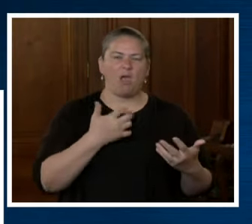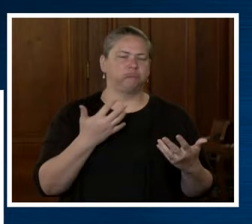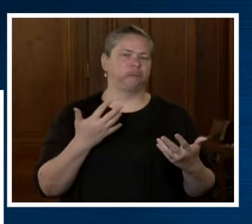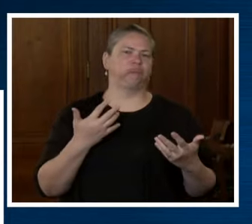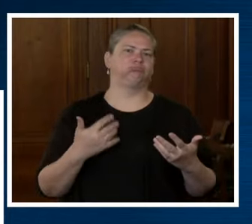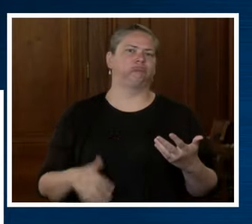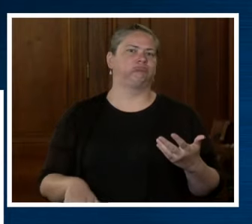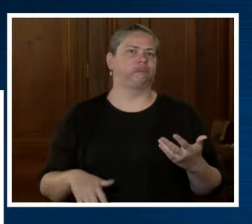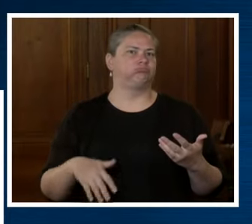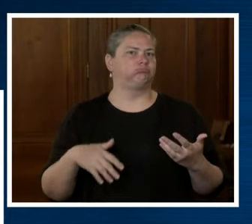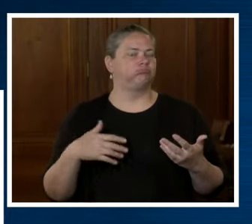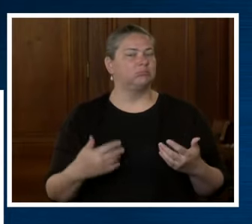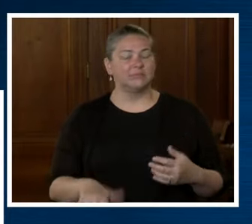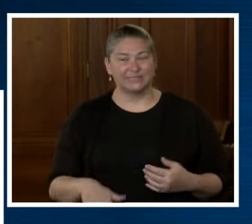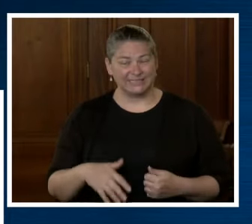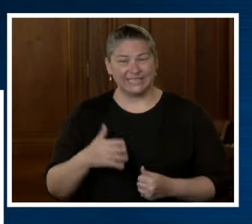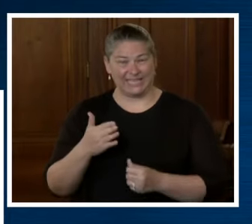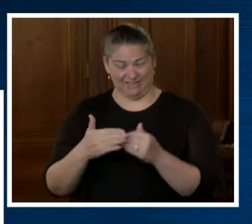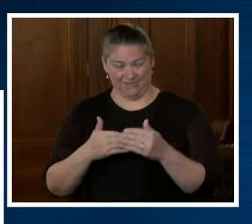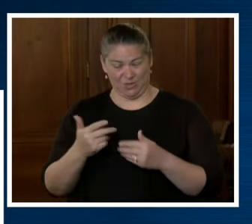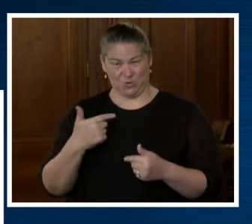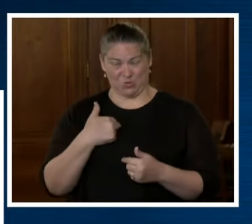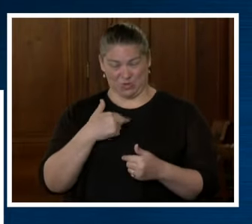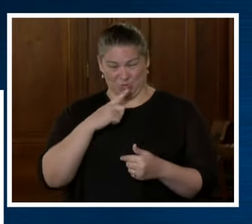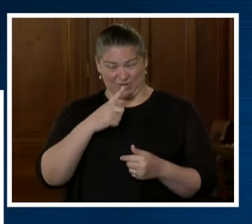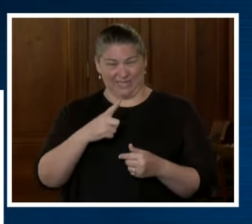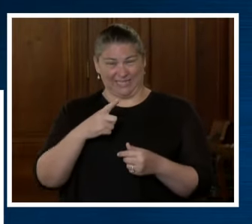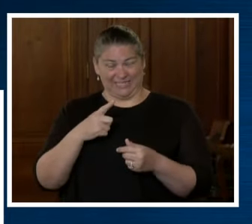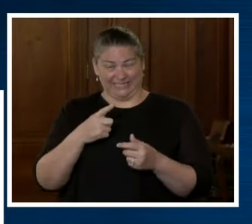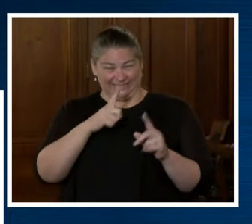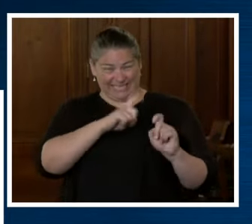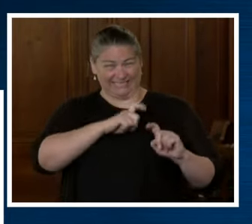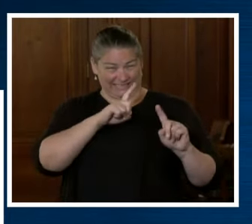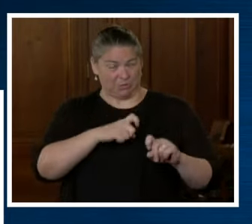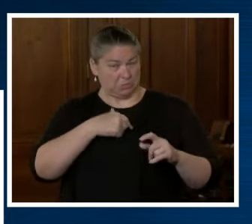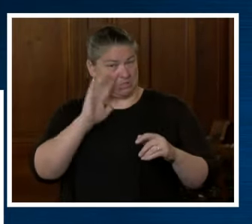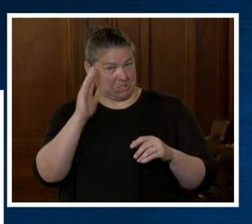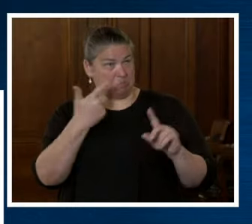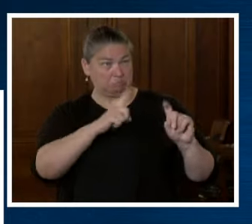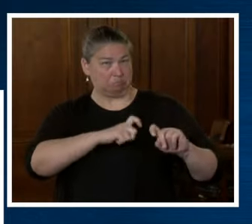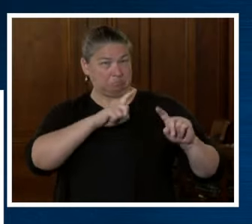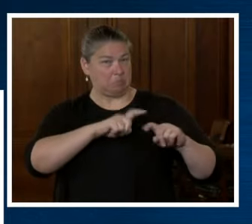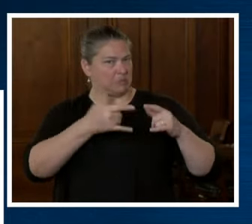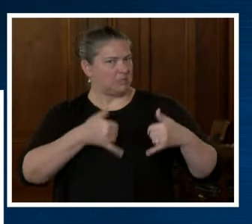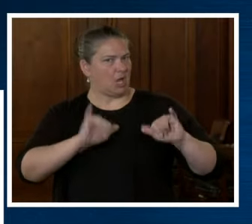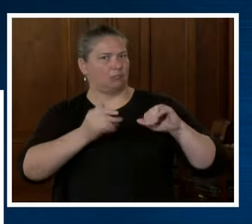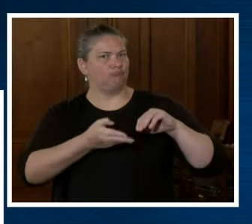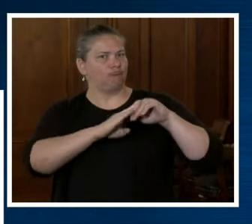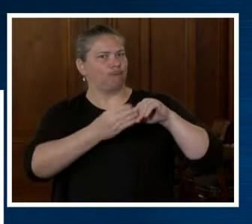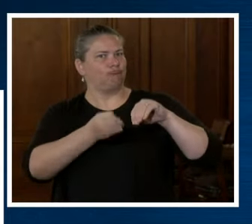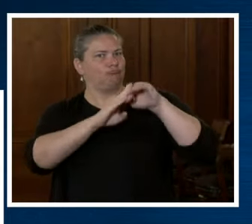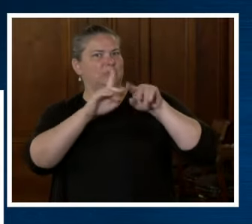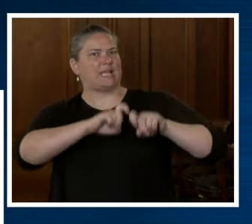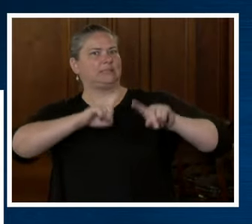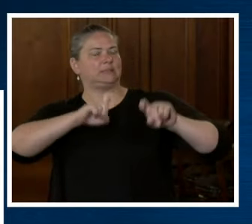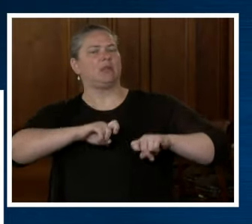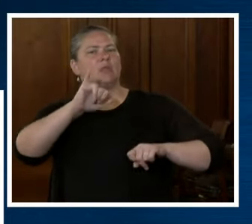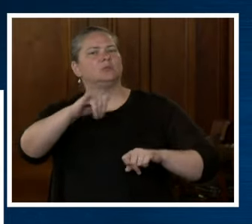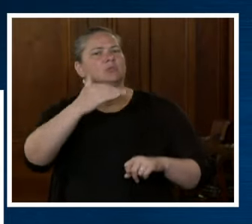AND MY FAVORITE NUMBER, WHICH IS